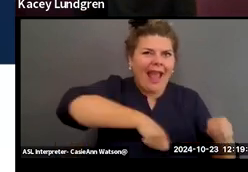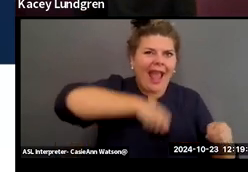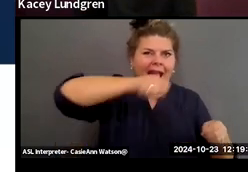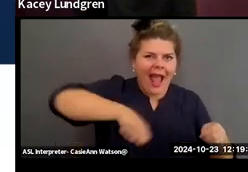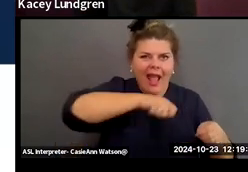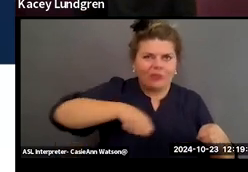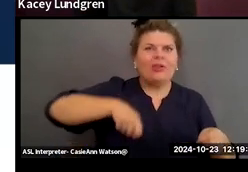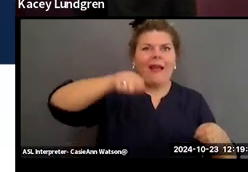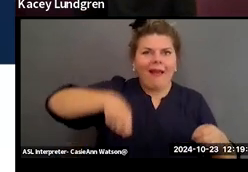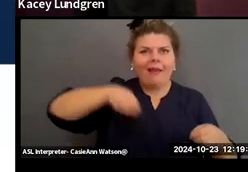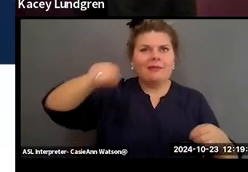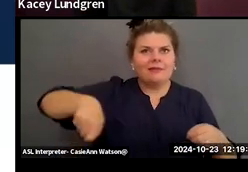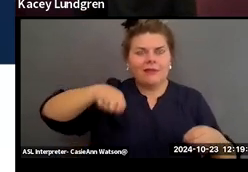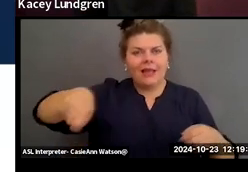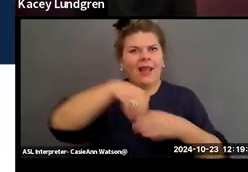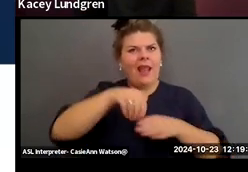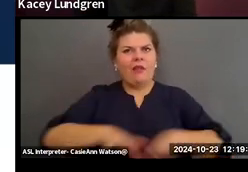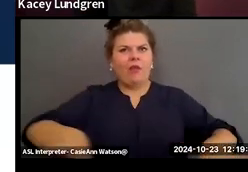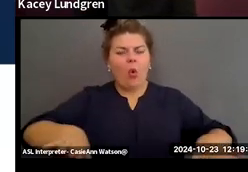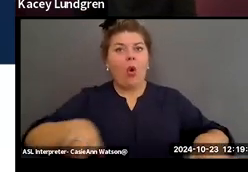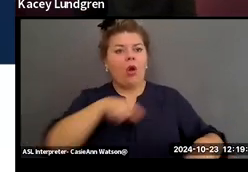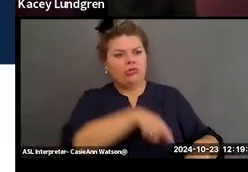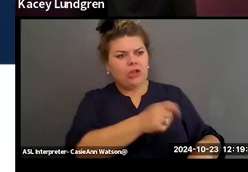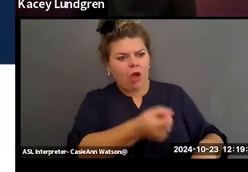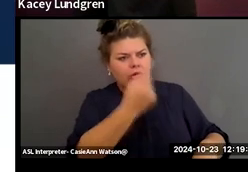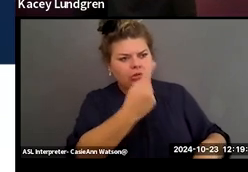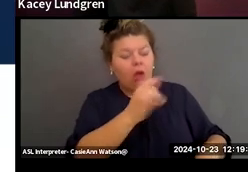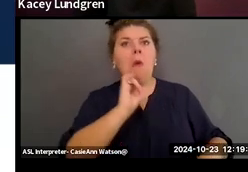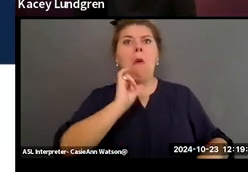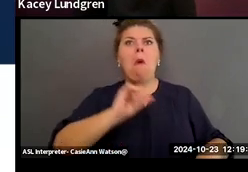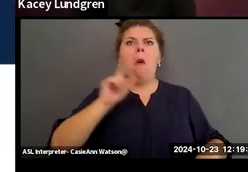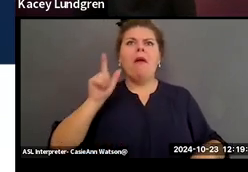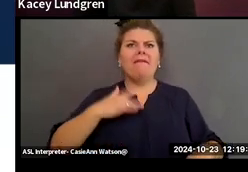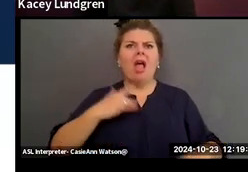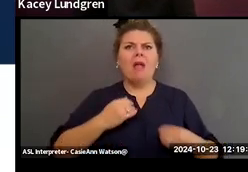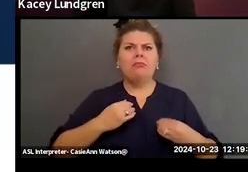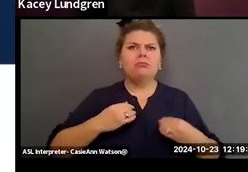Alice quickly understood and Gallaudet became inspired. He agreed with Dr. Cogswell